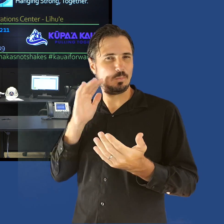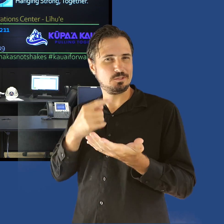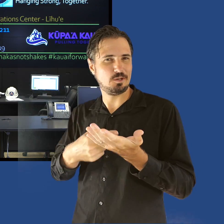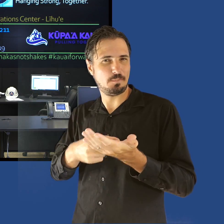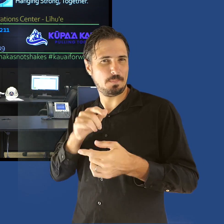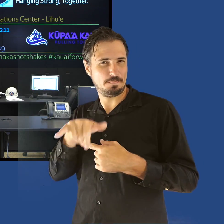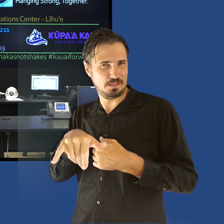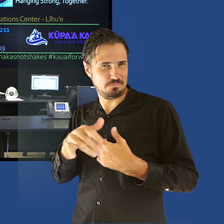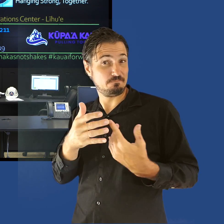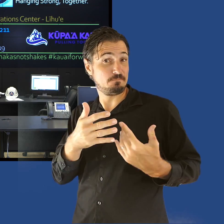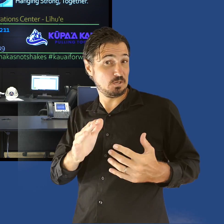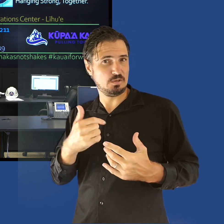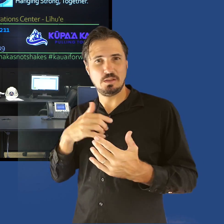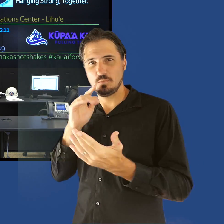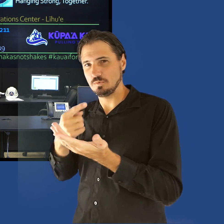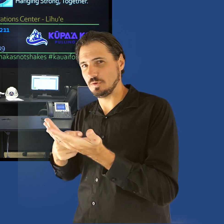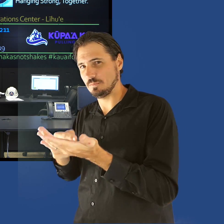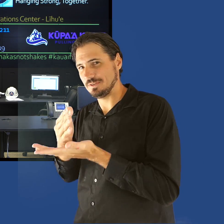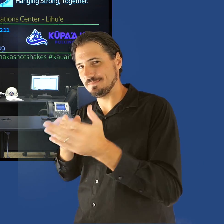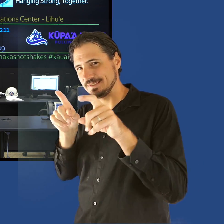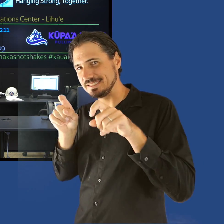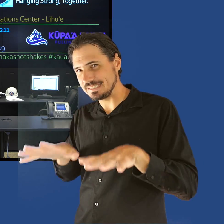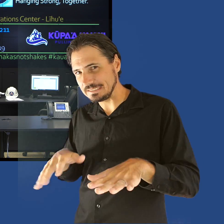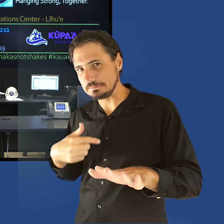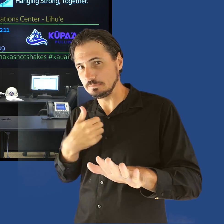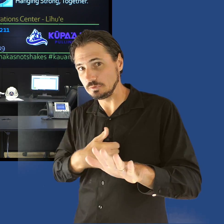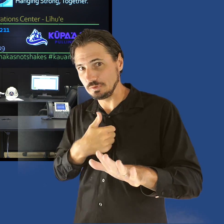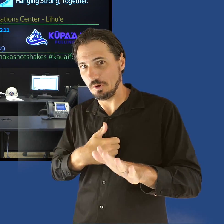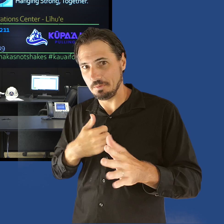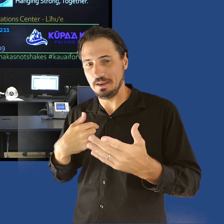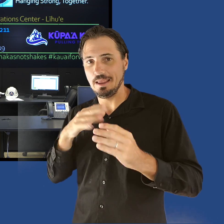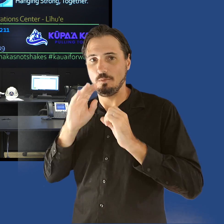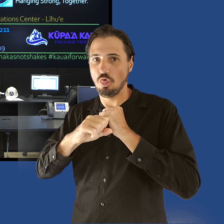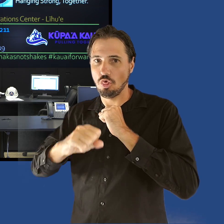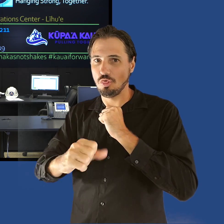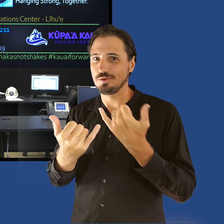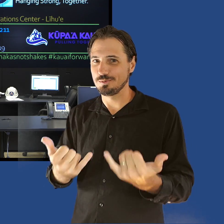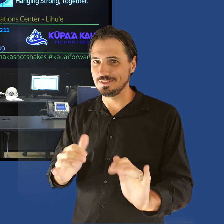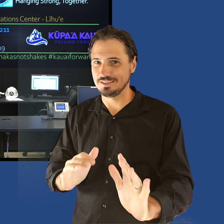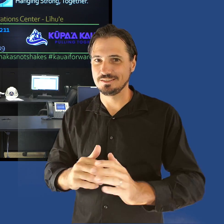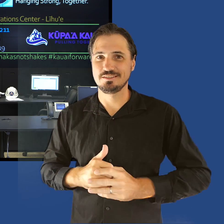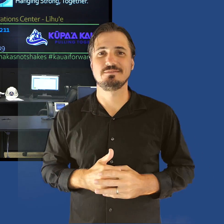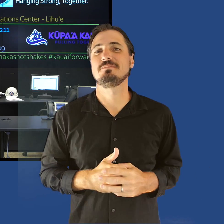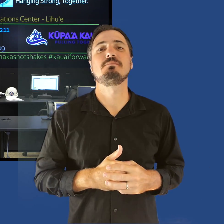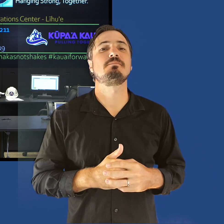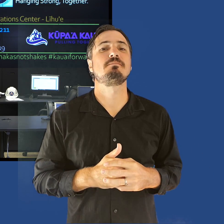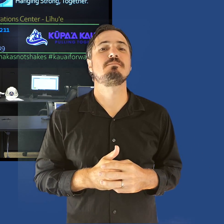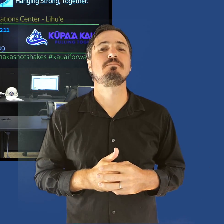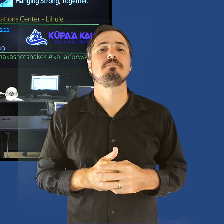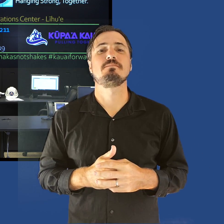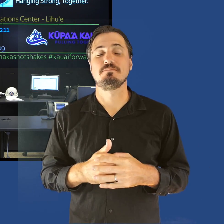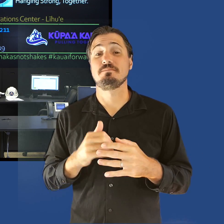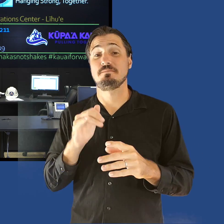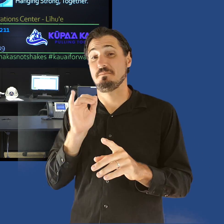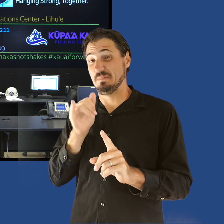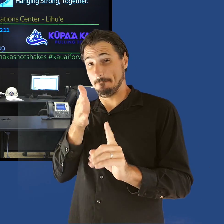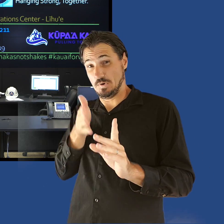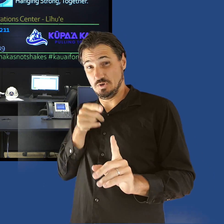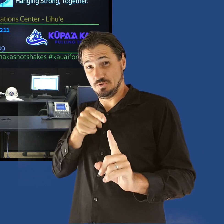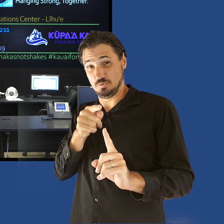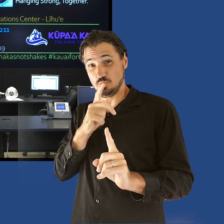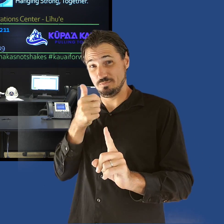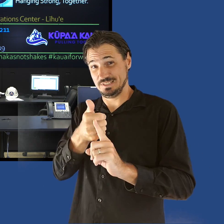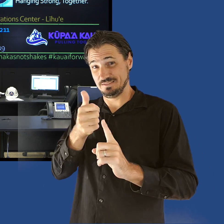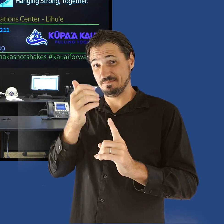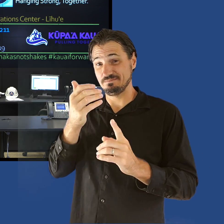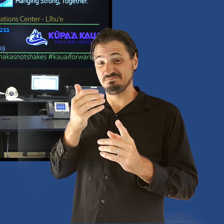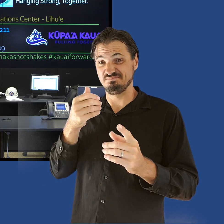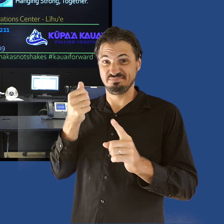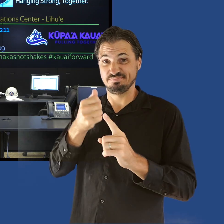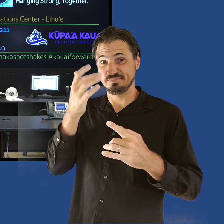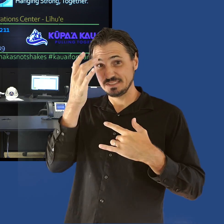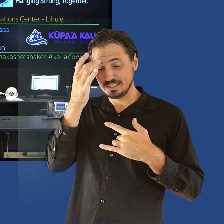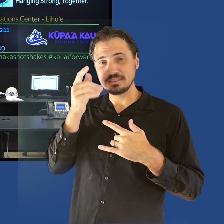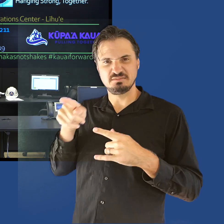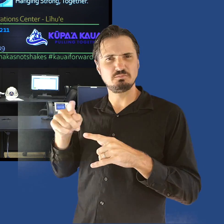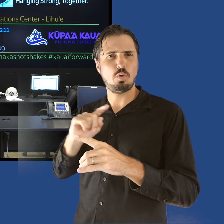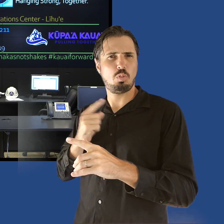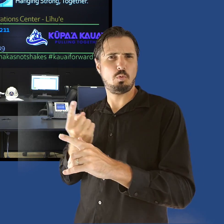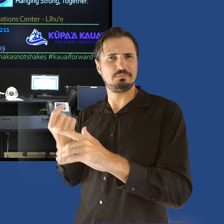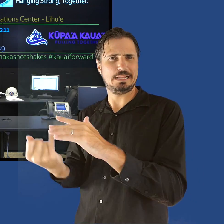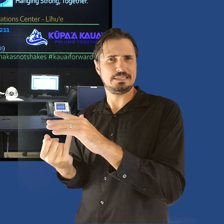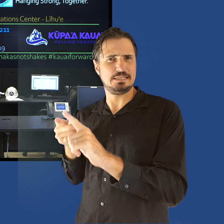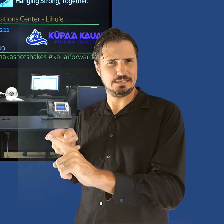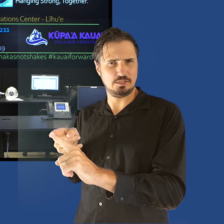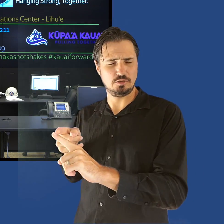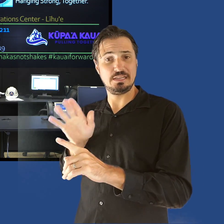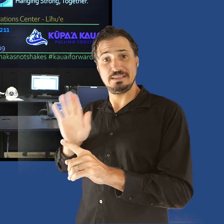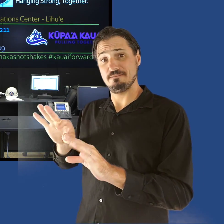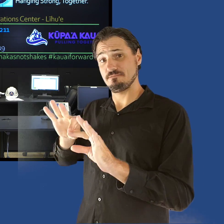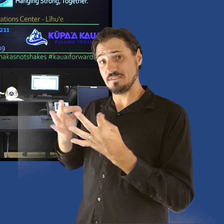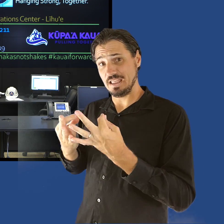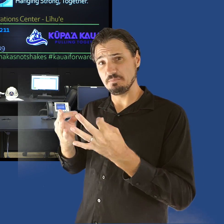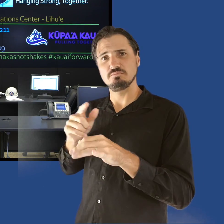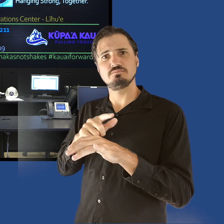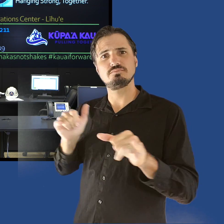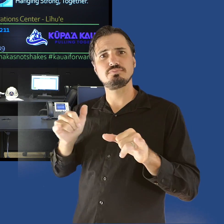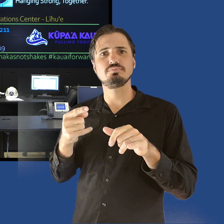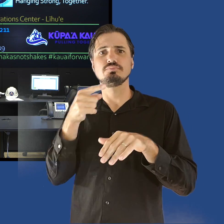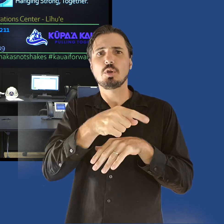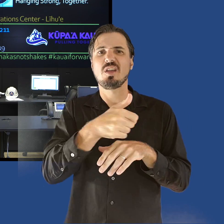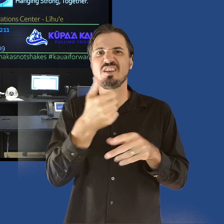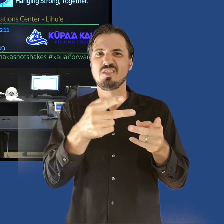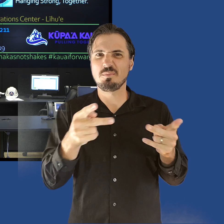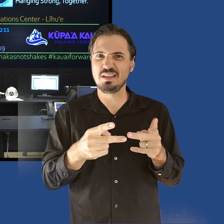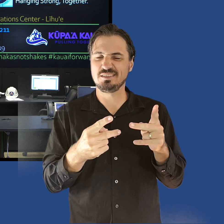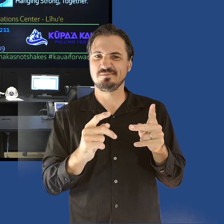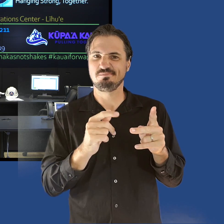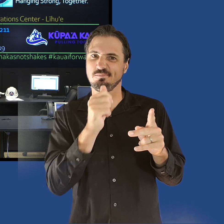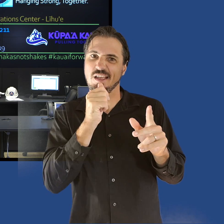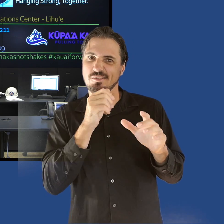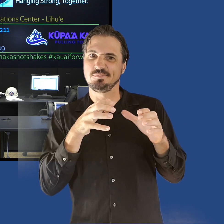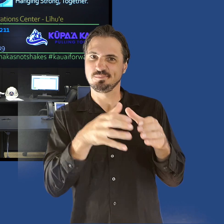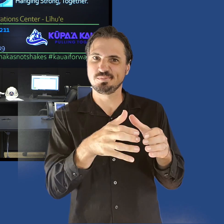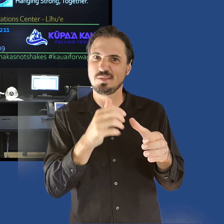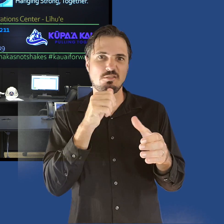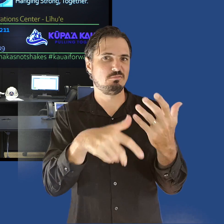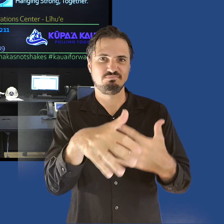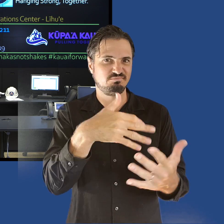The individual is currently at an isolation center and family members have relocated to a quarantine facility and are being tested today.